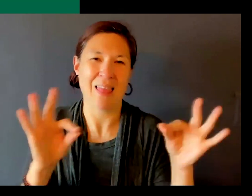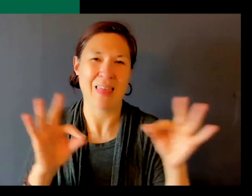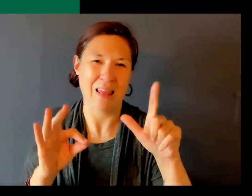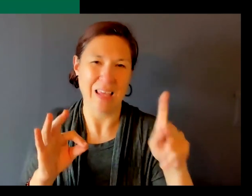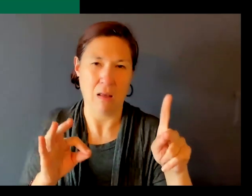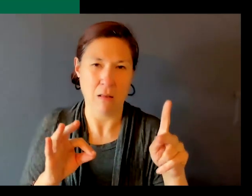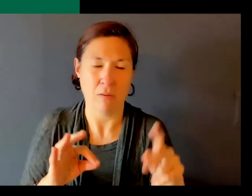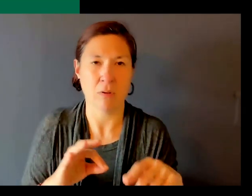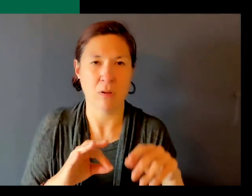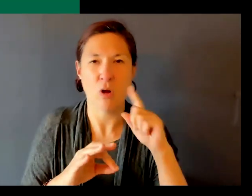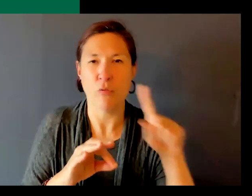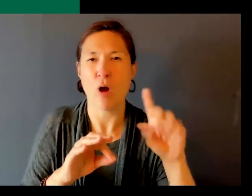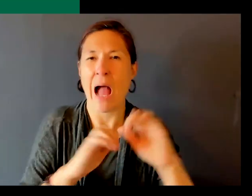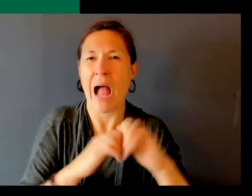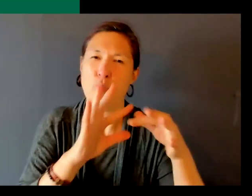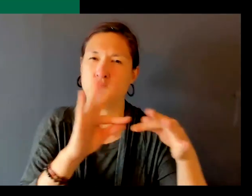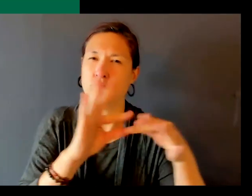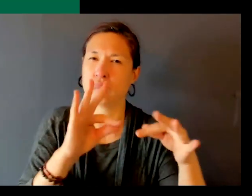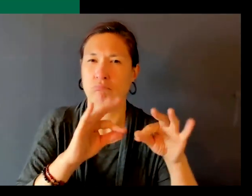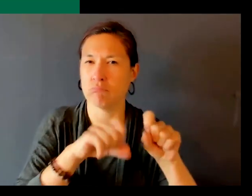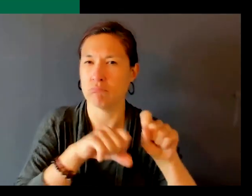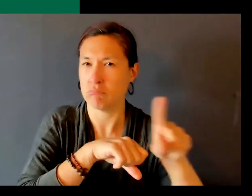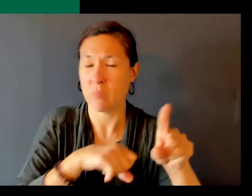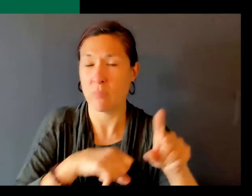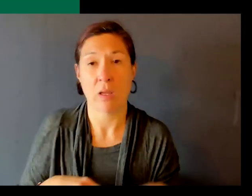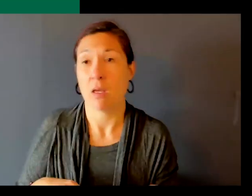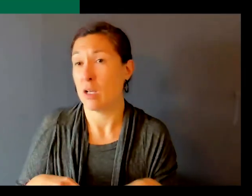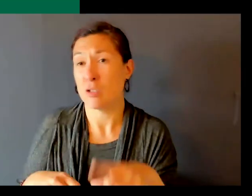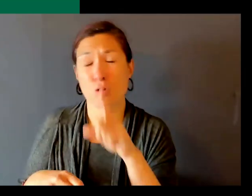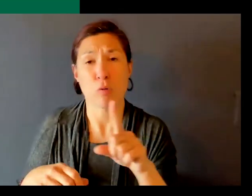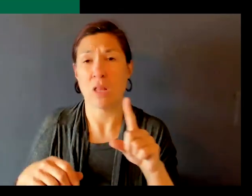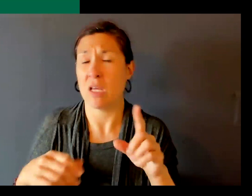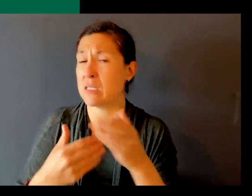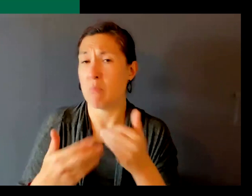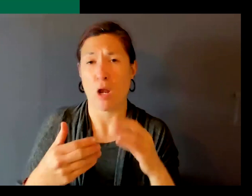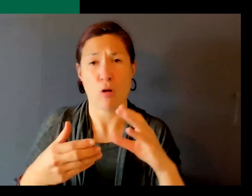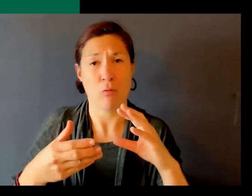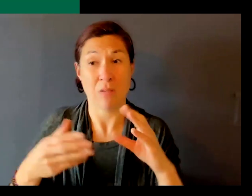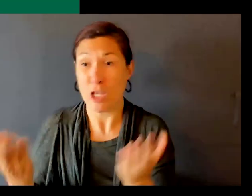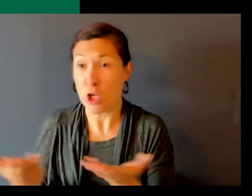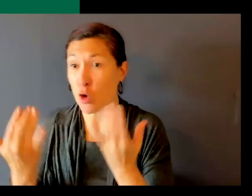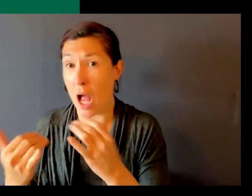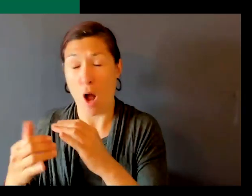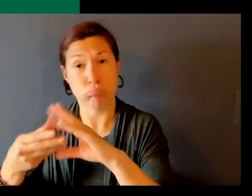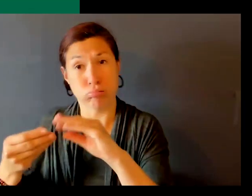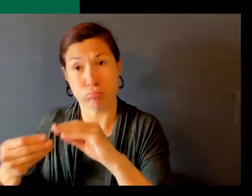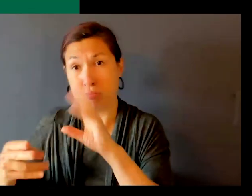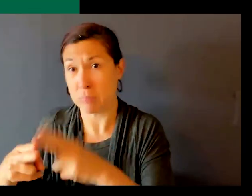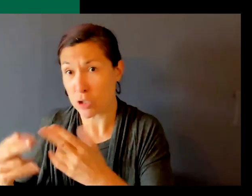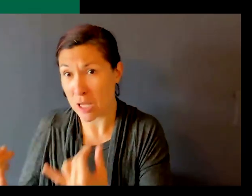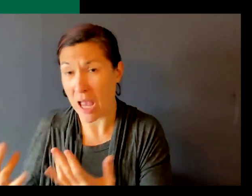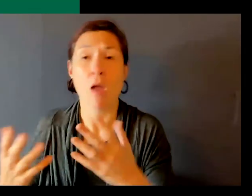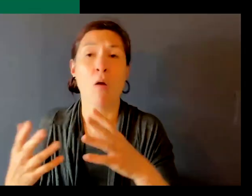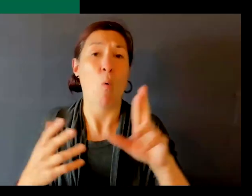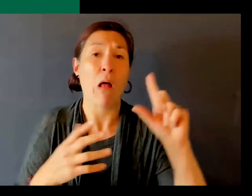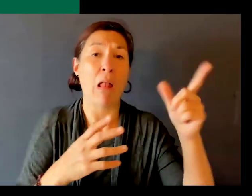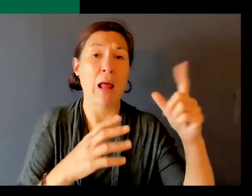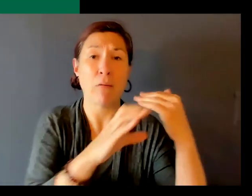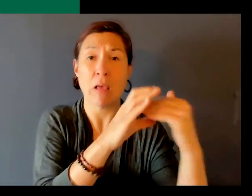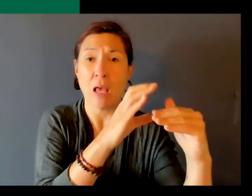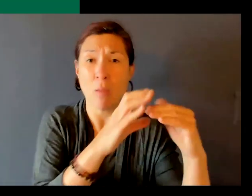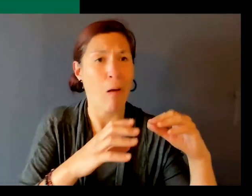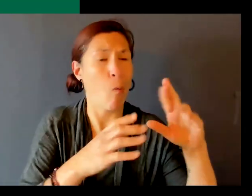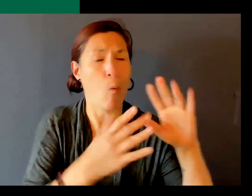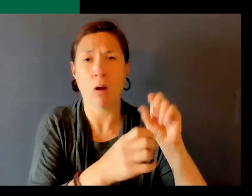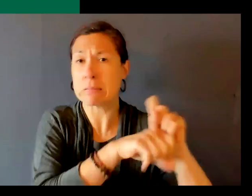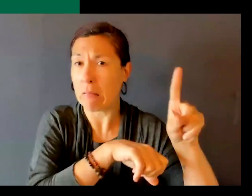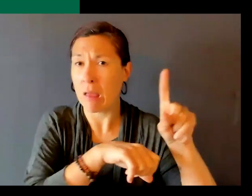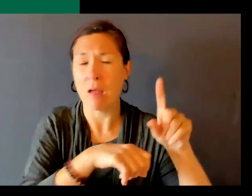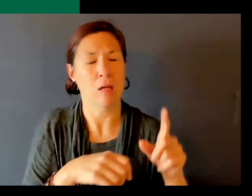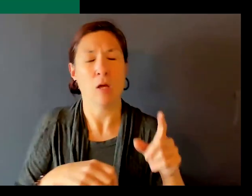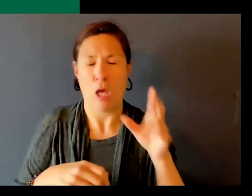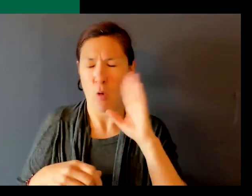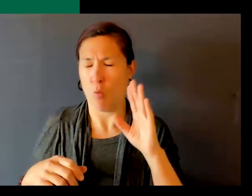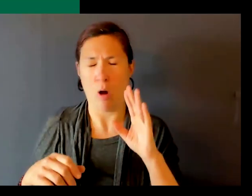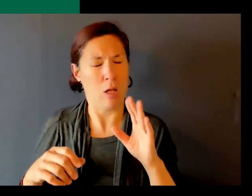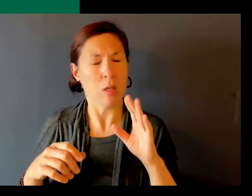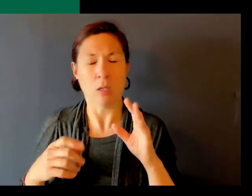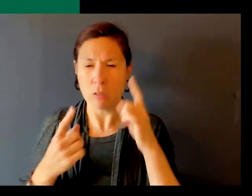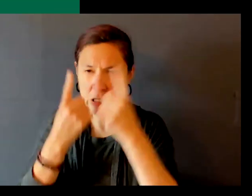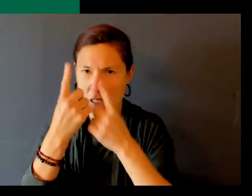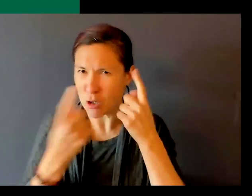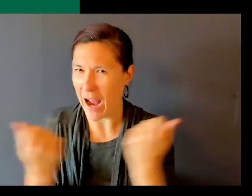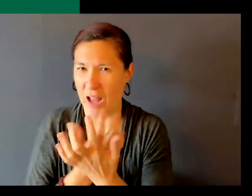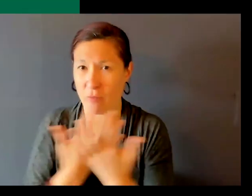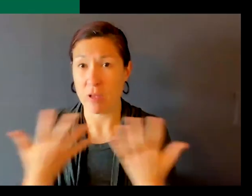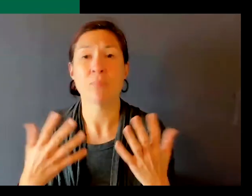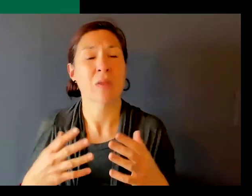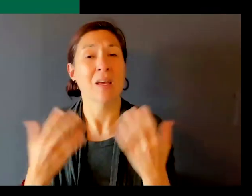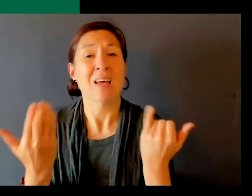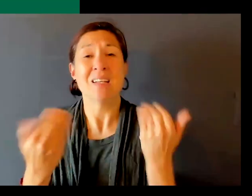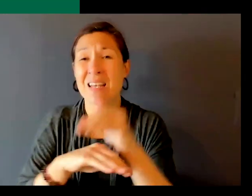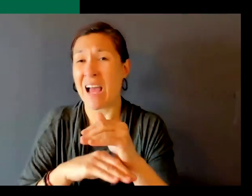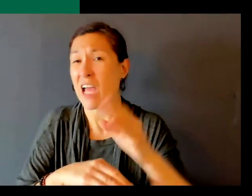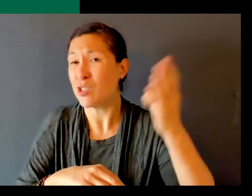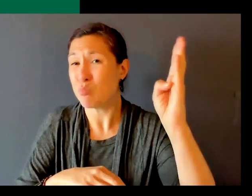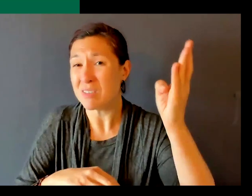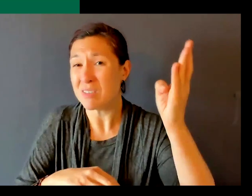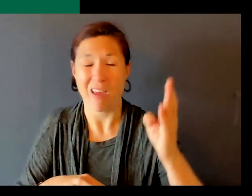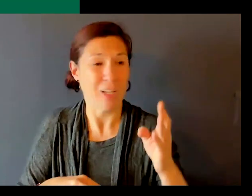: Okay. And can we have Portuguese?